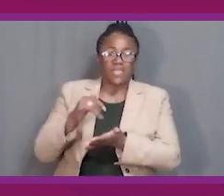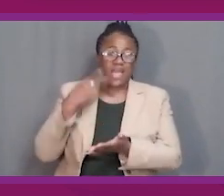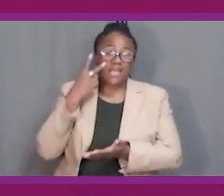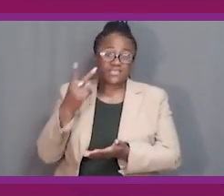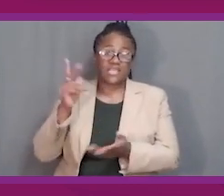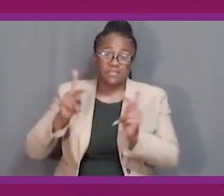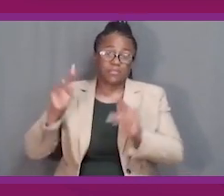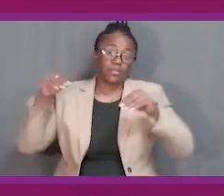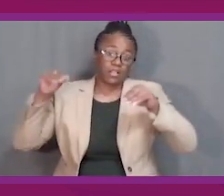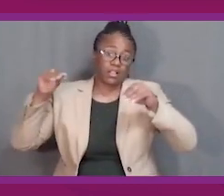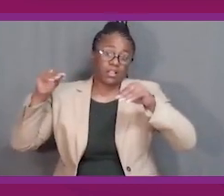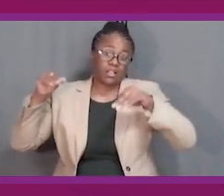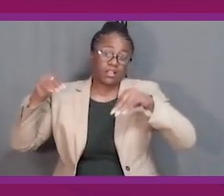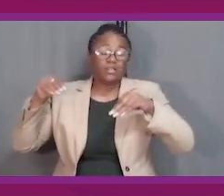again, thank you for your comments. Marcie Roth: